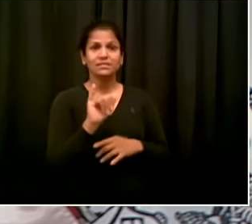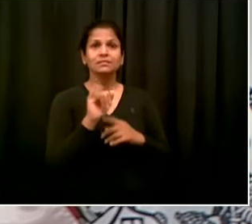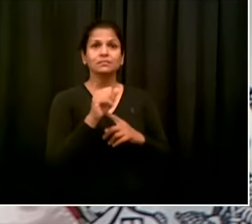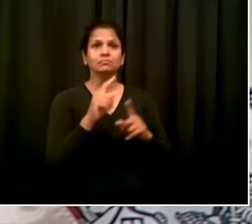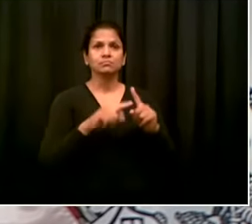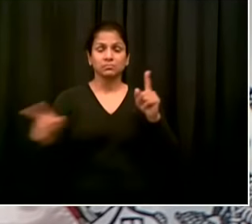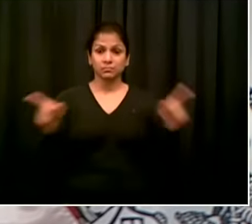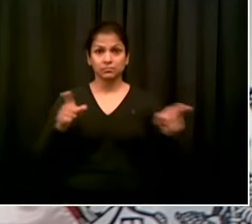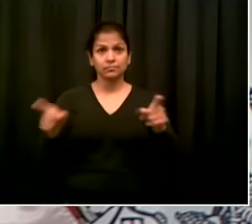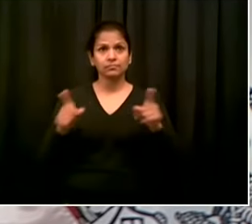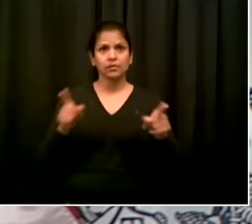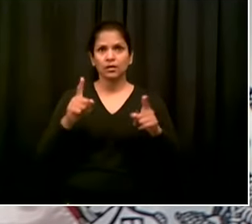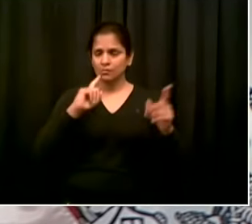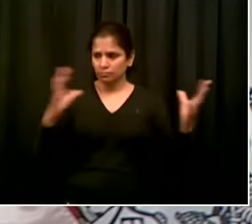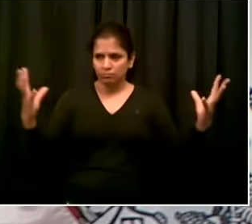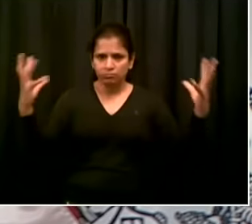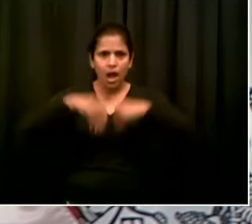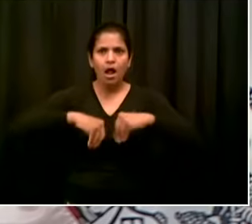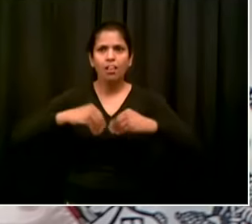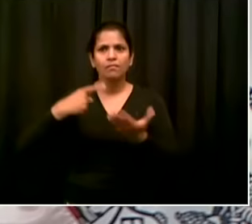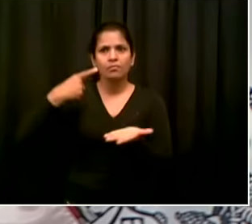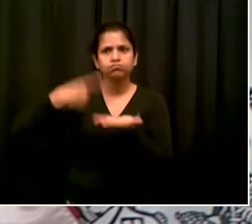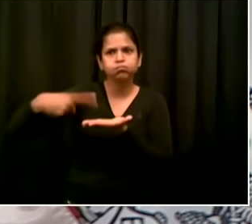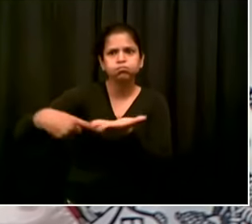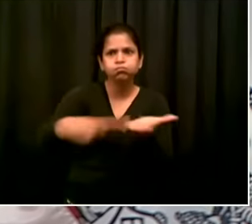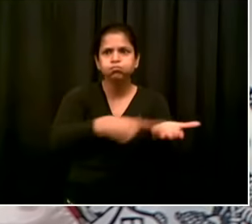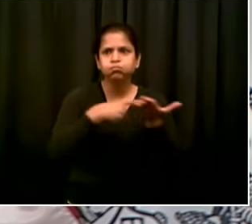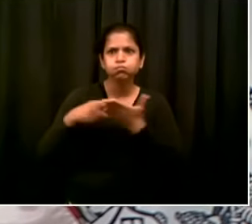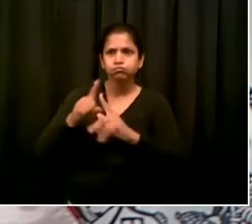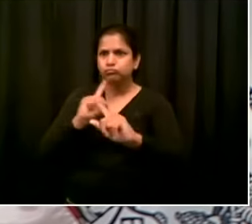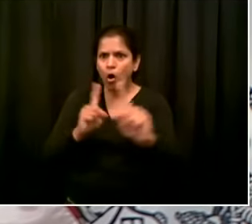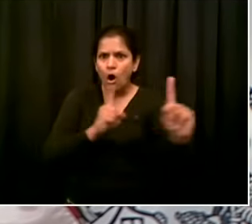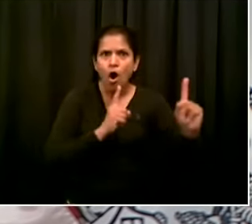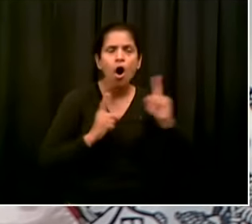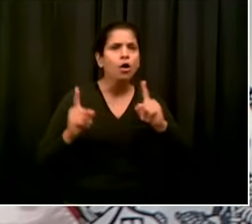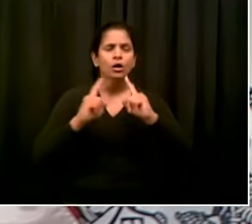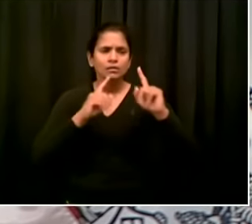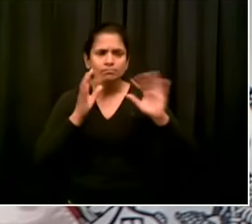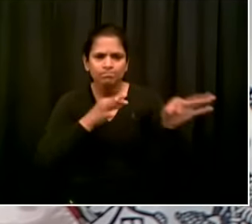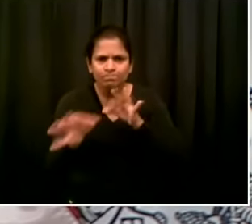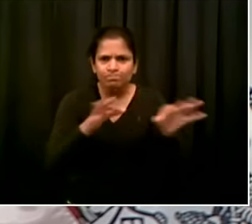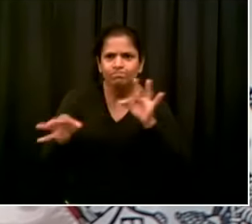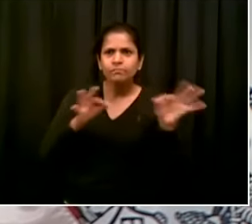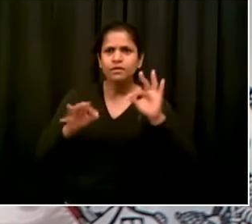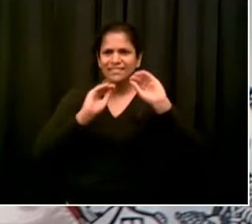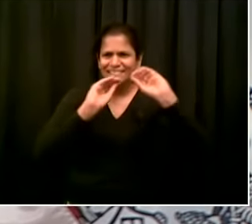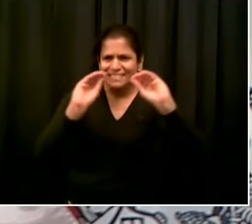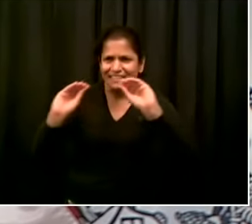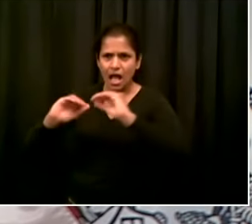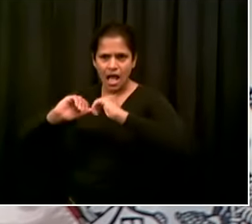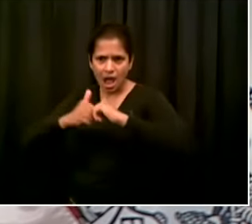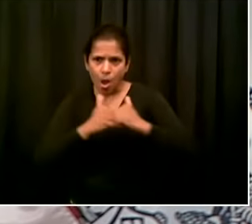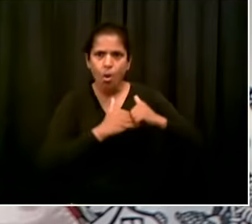ENFORCEMENT AGENCI ES INCLUDING THE OFFICE OF SPECIAL